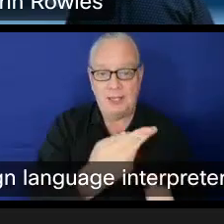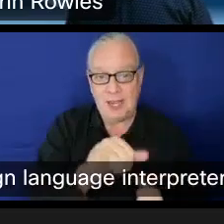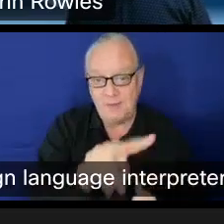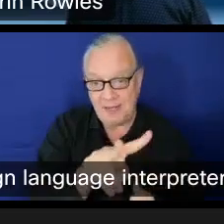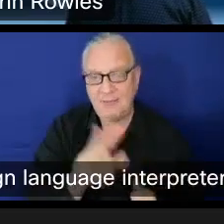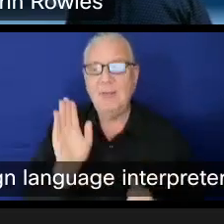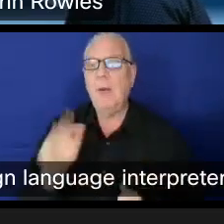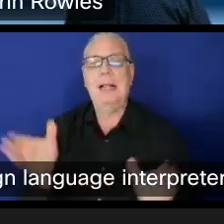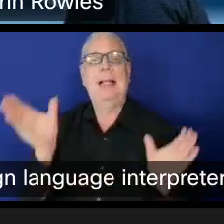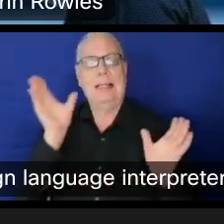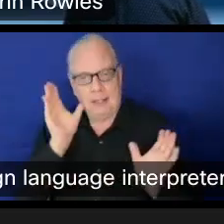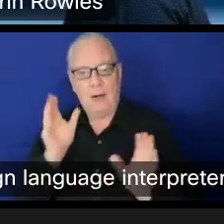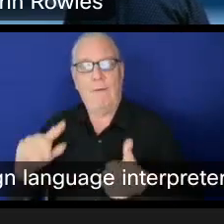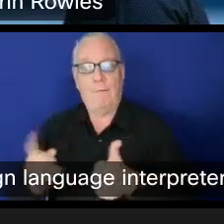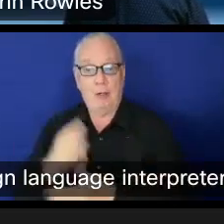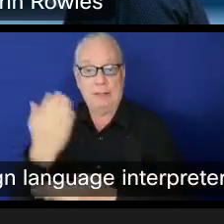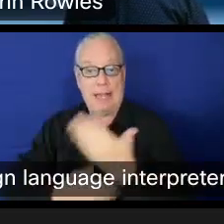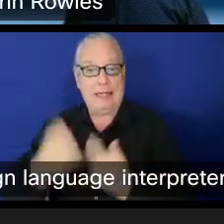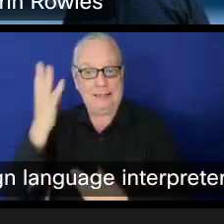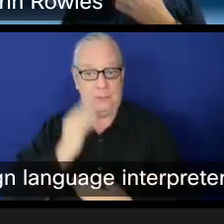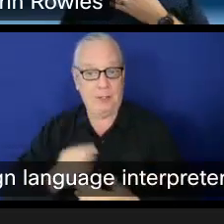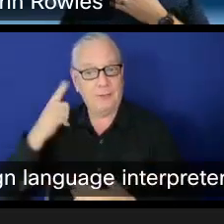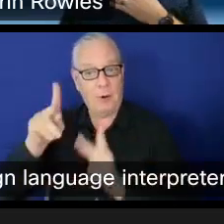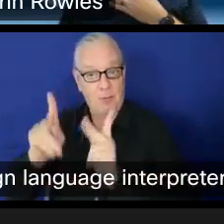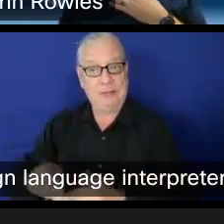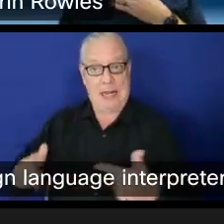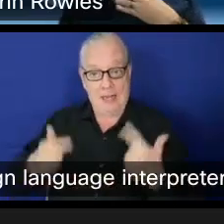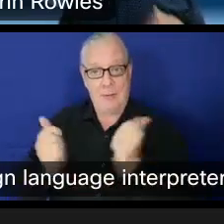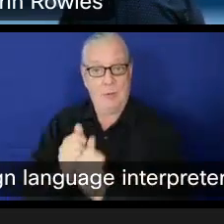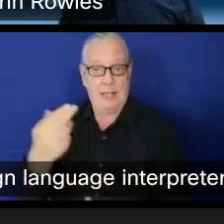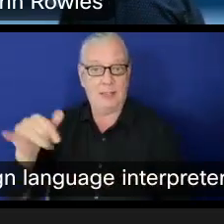from a person aging with HIV. I've personally been doing HIV